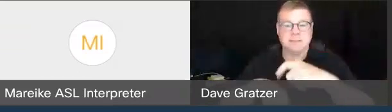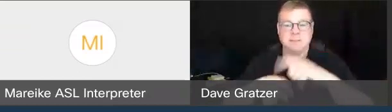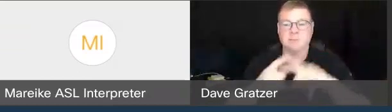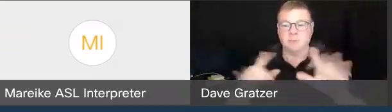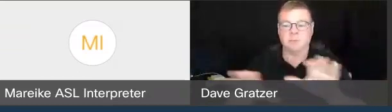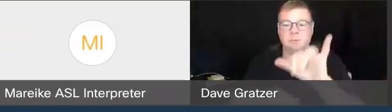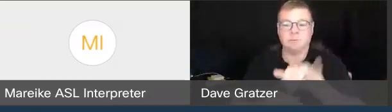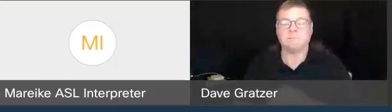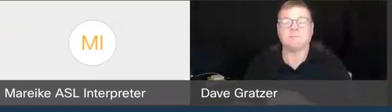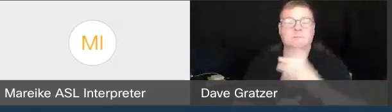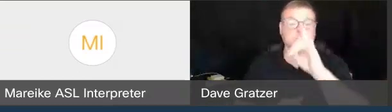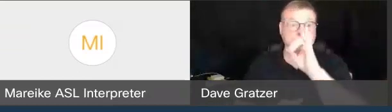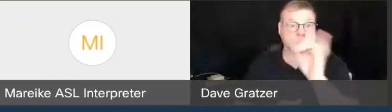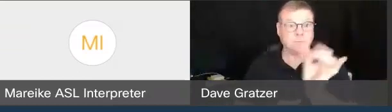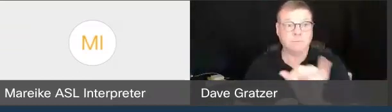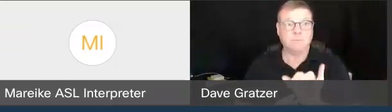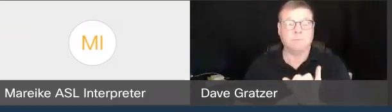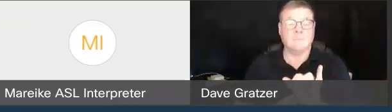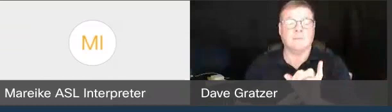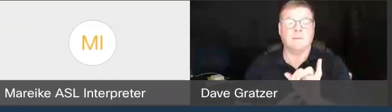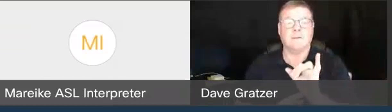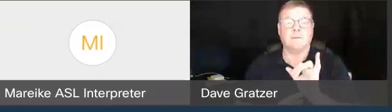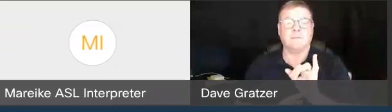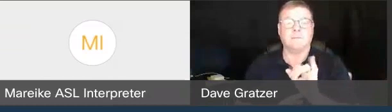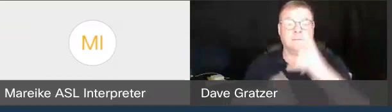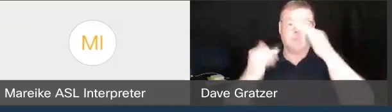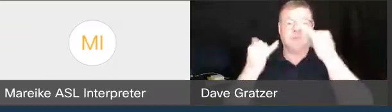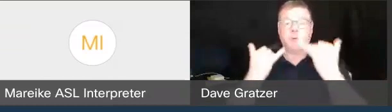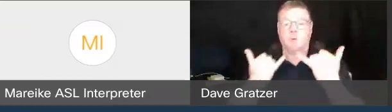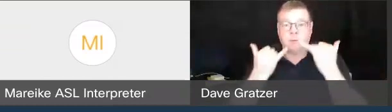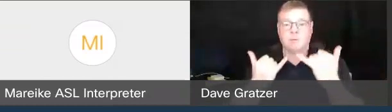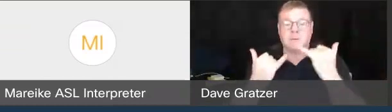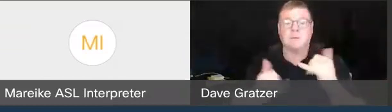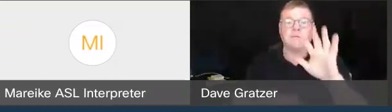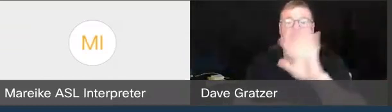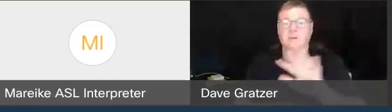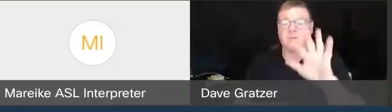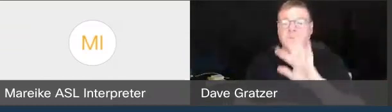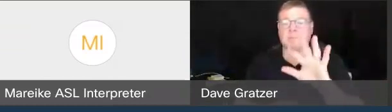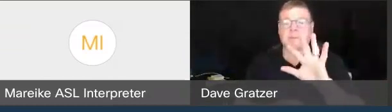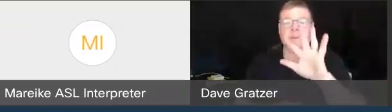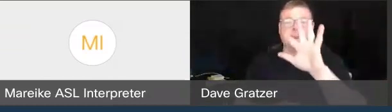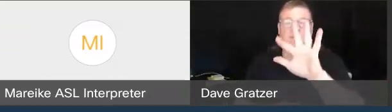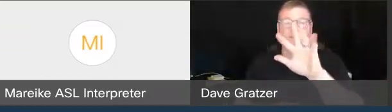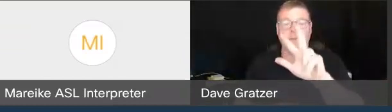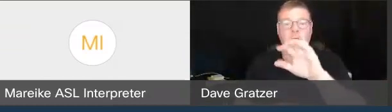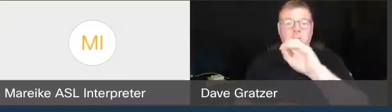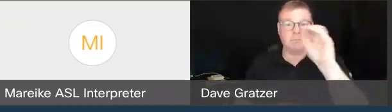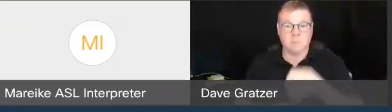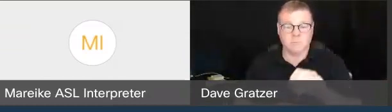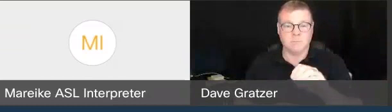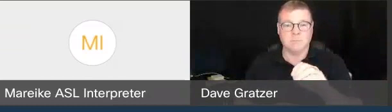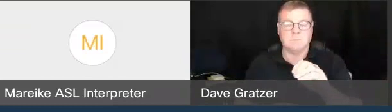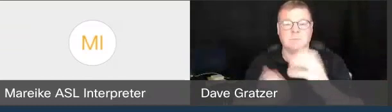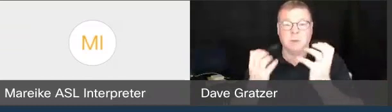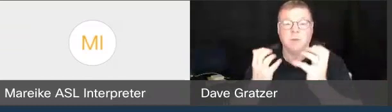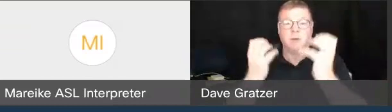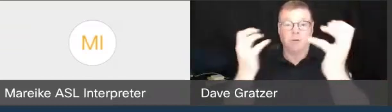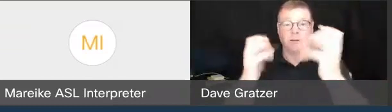So it looks like that for today, we have about 53% of our audience is coming from an urban